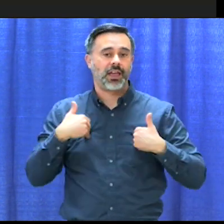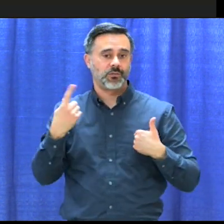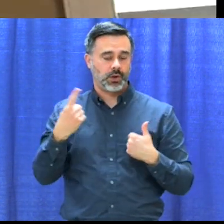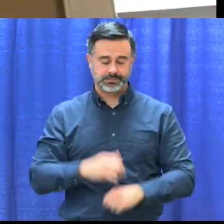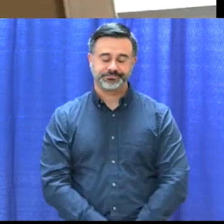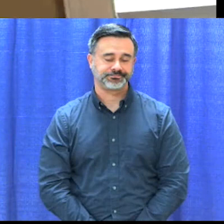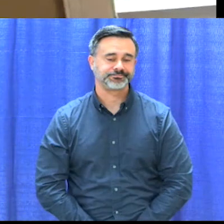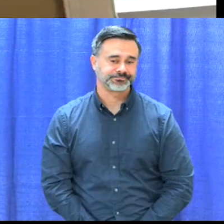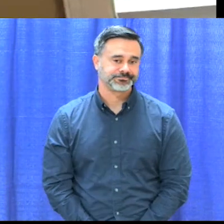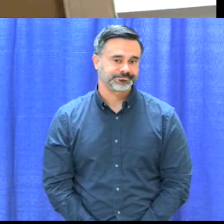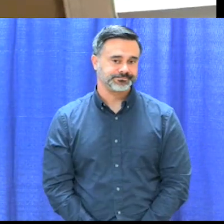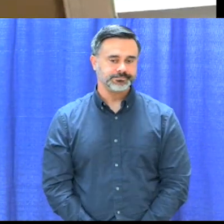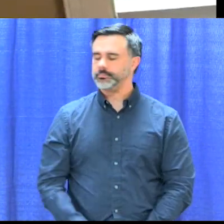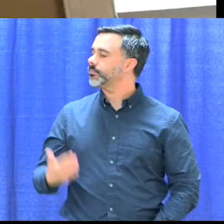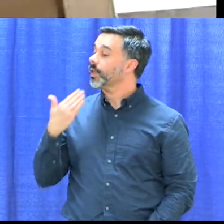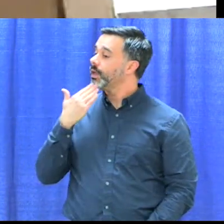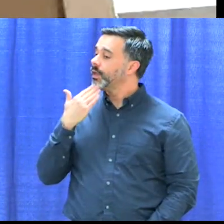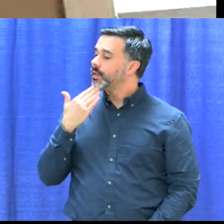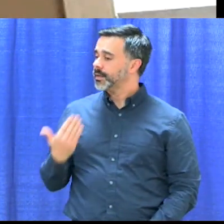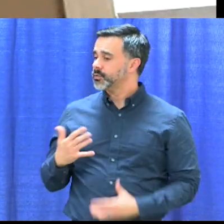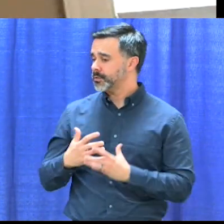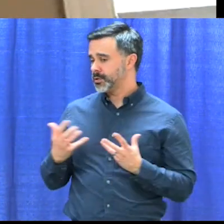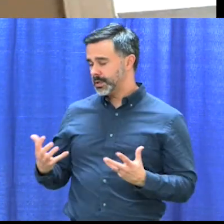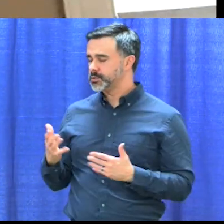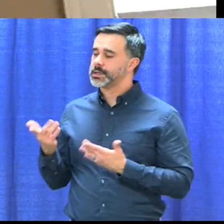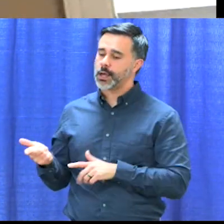Next, we're going to go to Assemblymember Aguiar Curry.